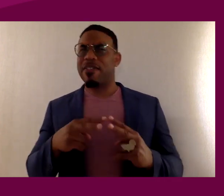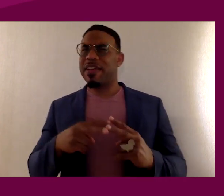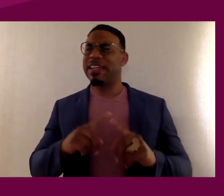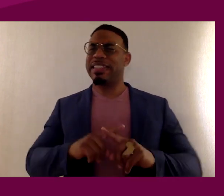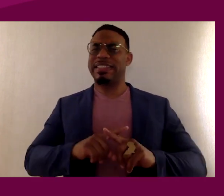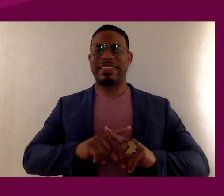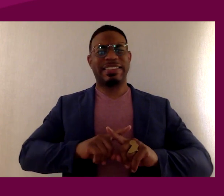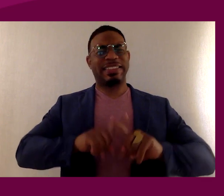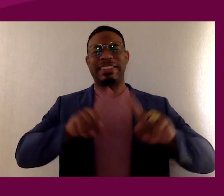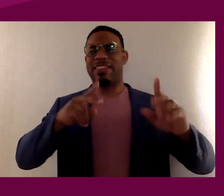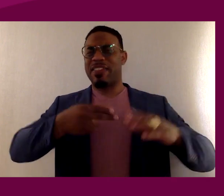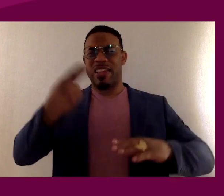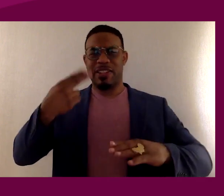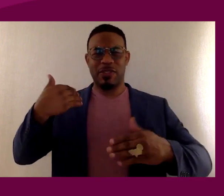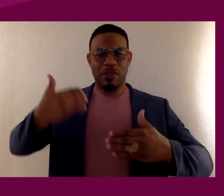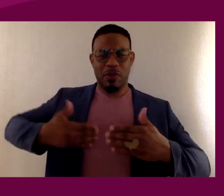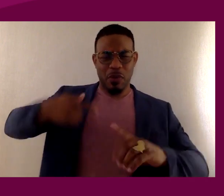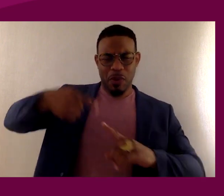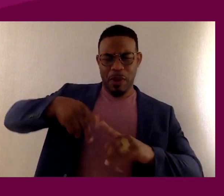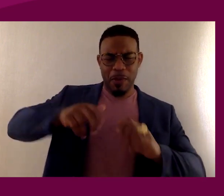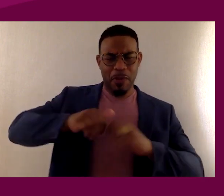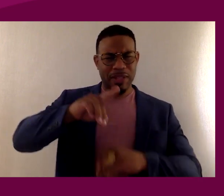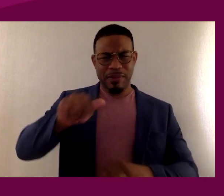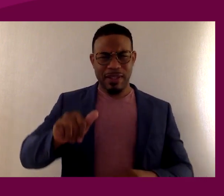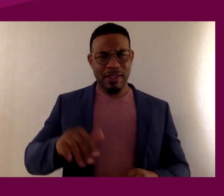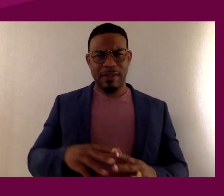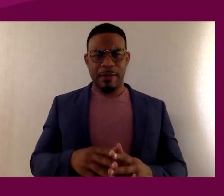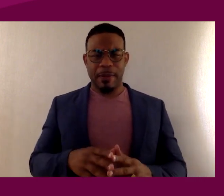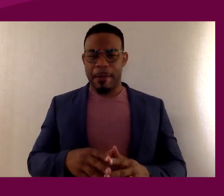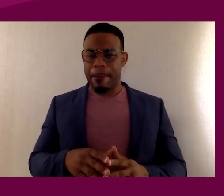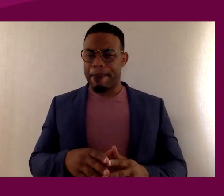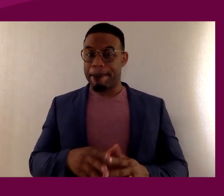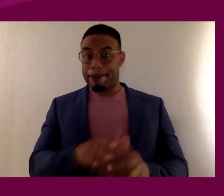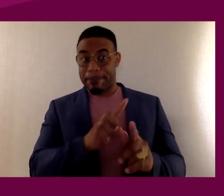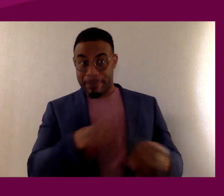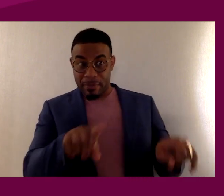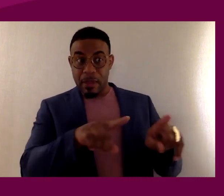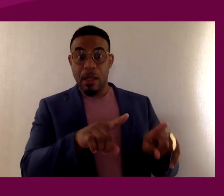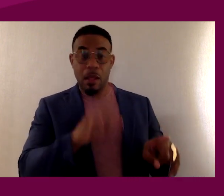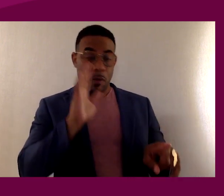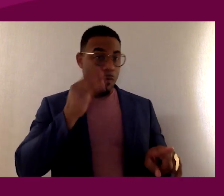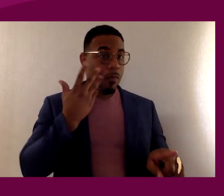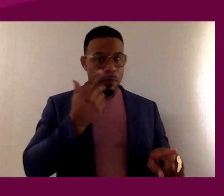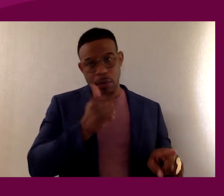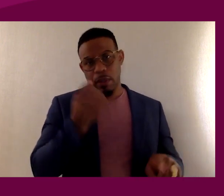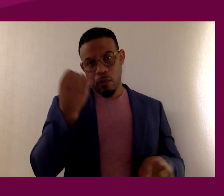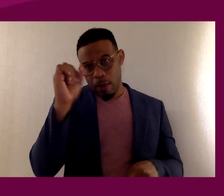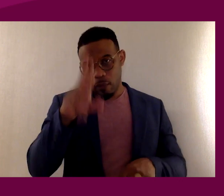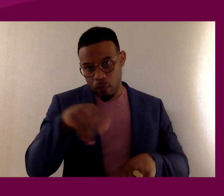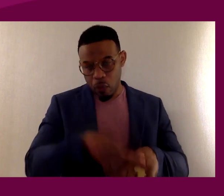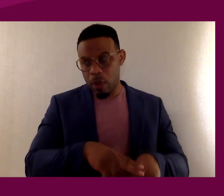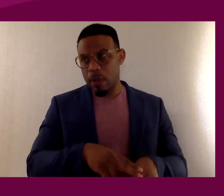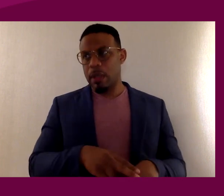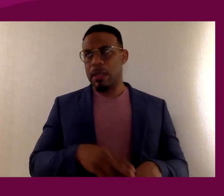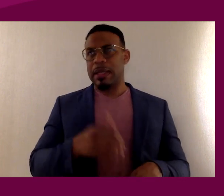Russia has a very different history around persons with disabilities. They went through